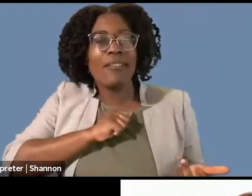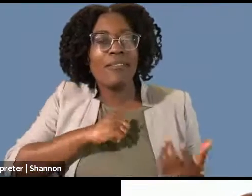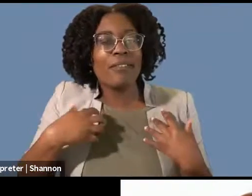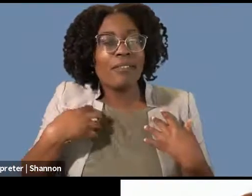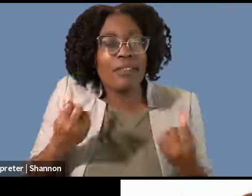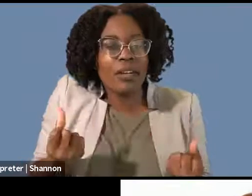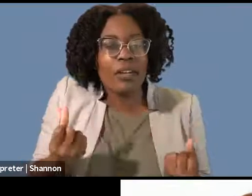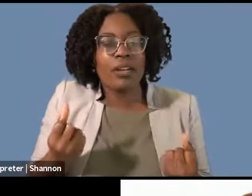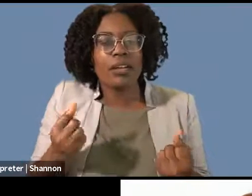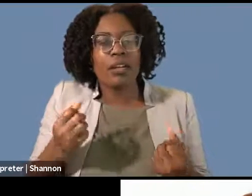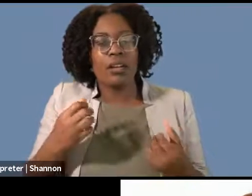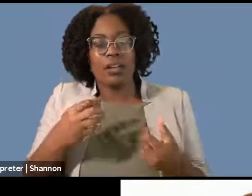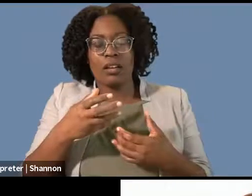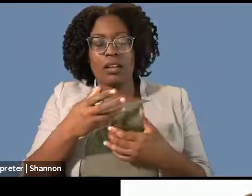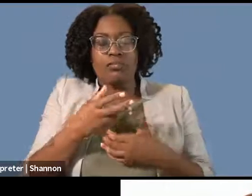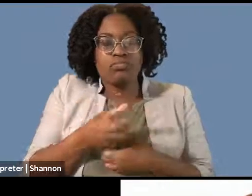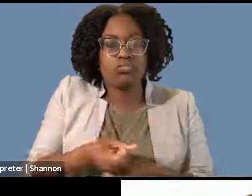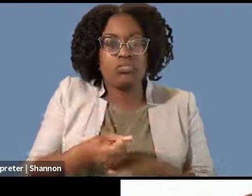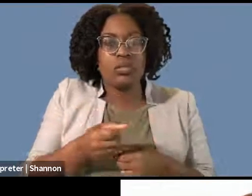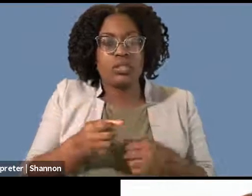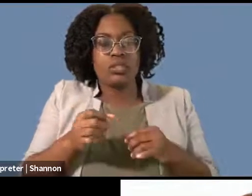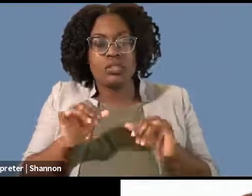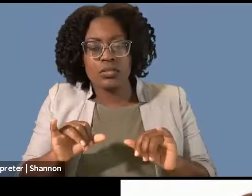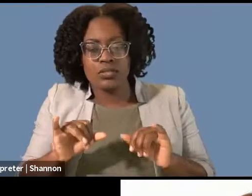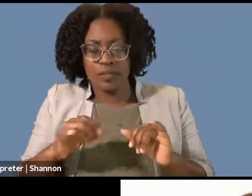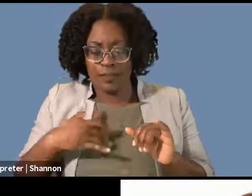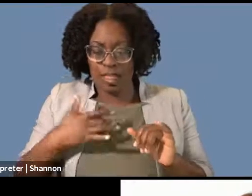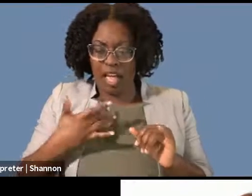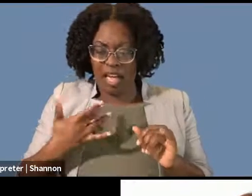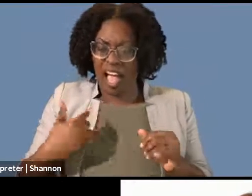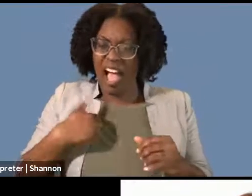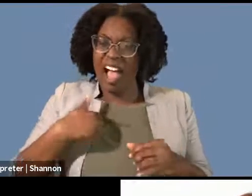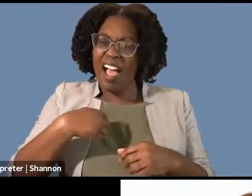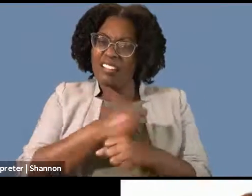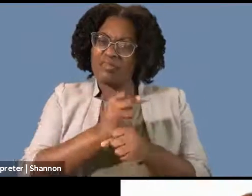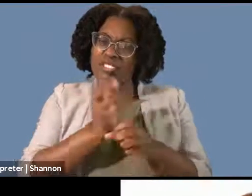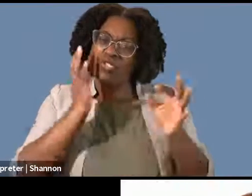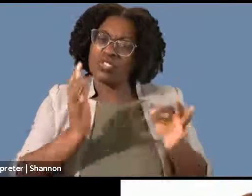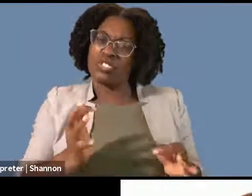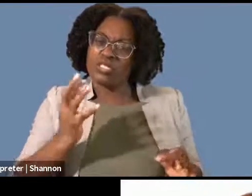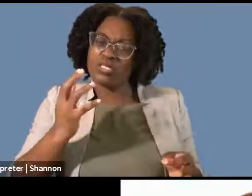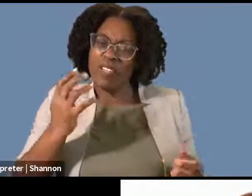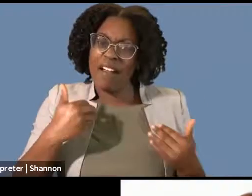fact that you can't have empathy for others until you have empathy for yourself. The third step is